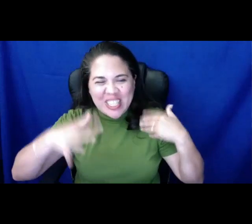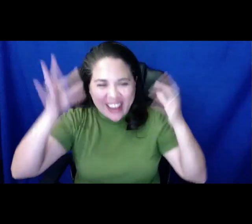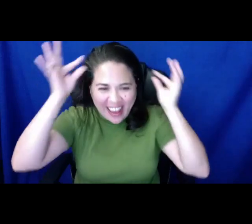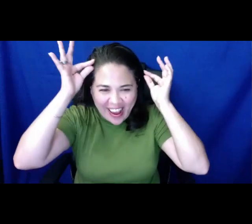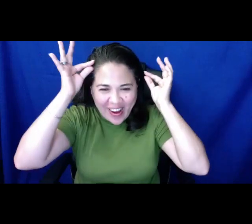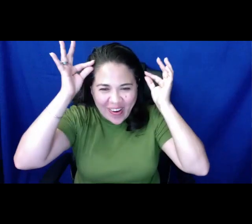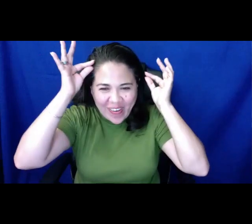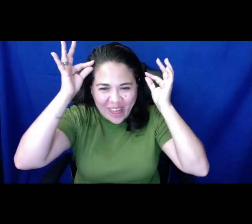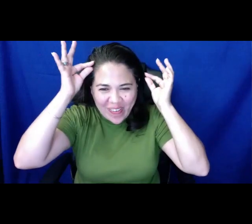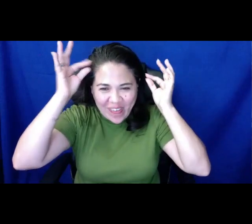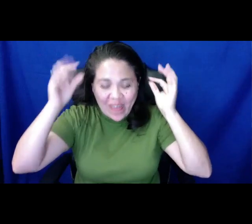Raymond Antrobus (He/Him): sat on a.